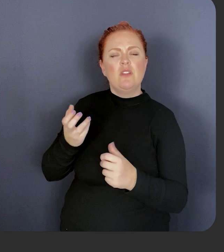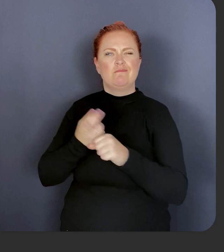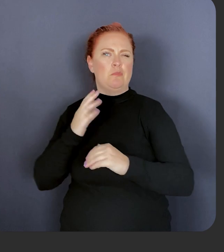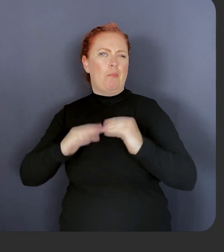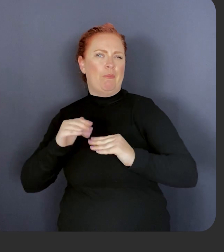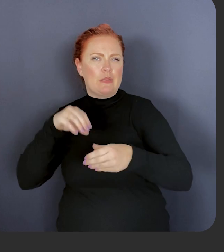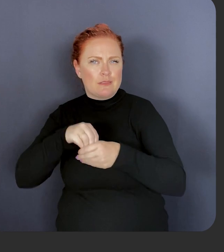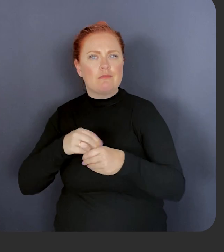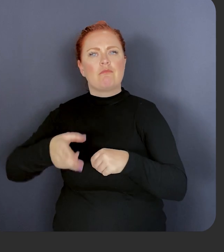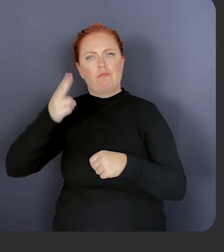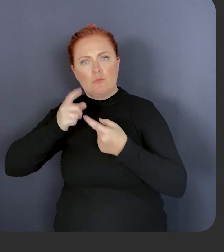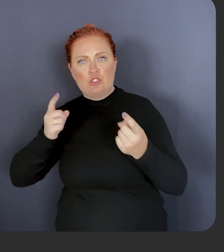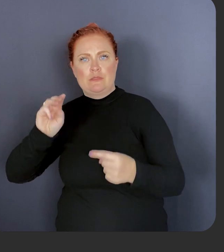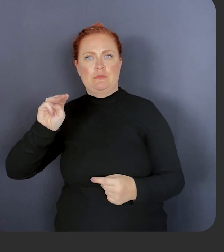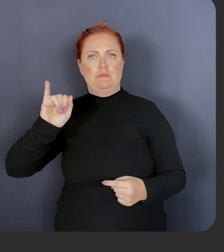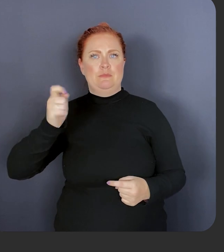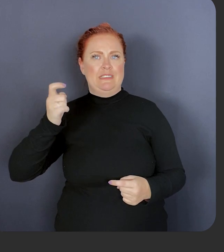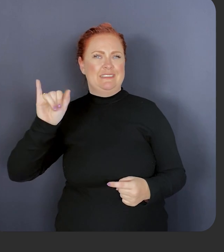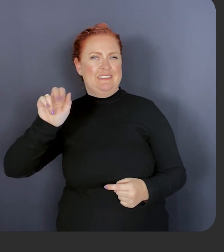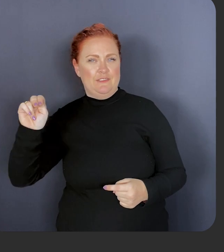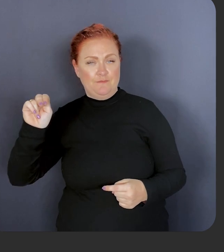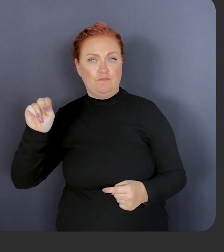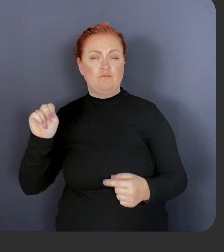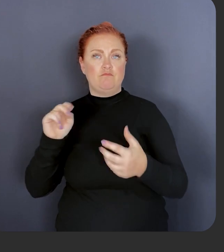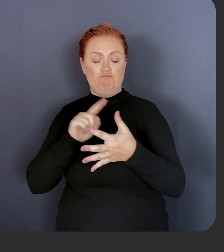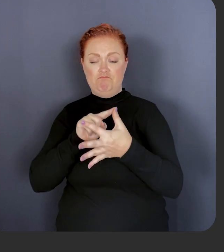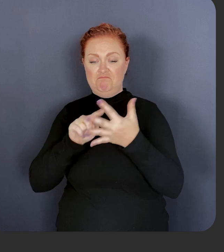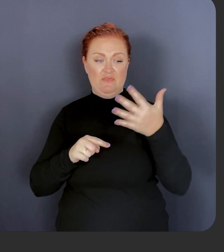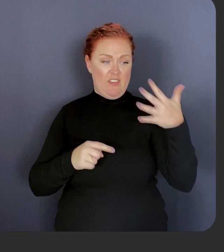the built-in high-contrast mixin that we provide. And so we did all of that.